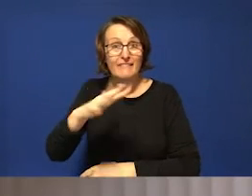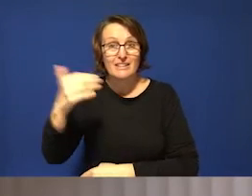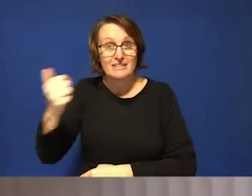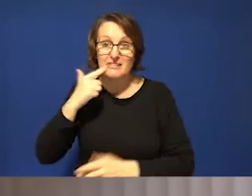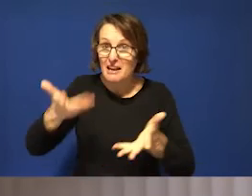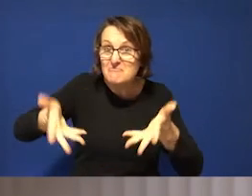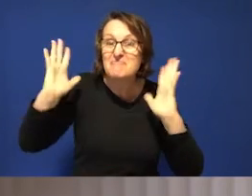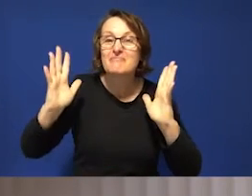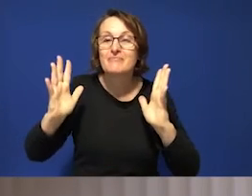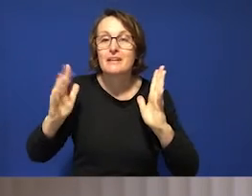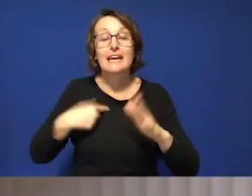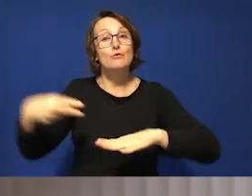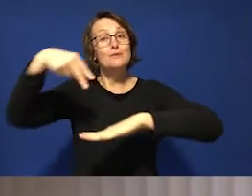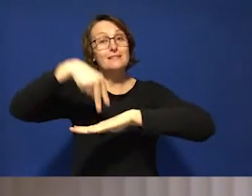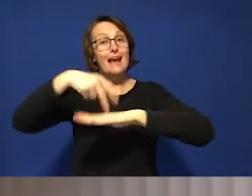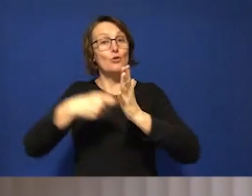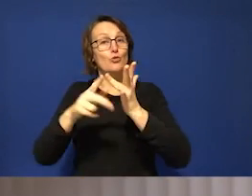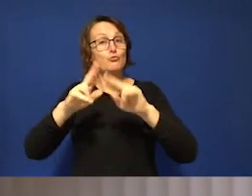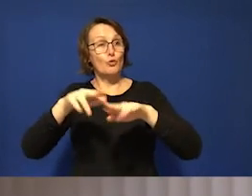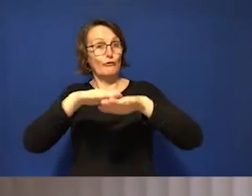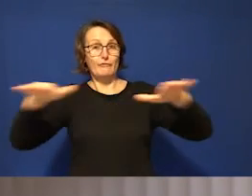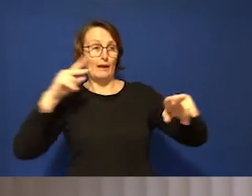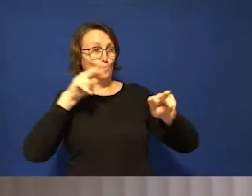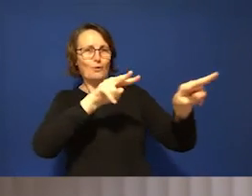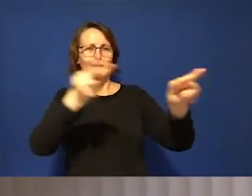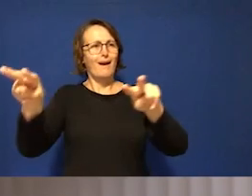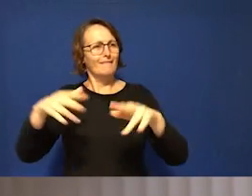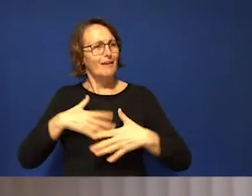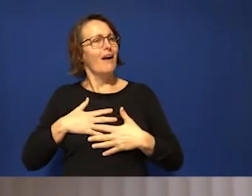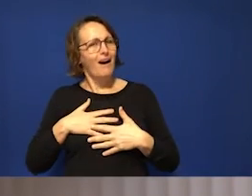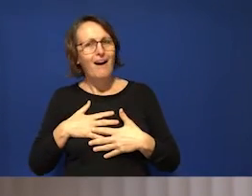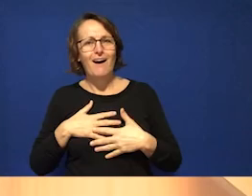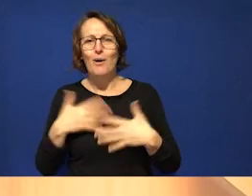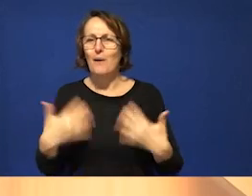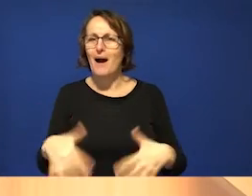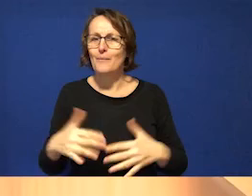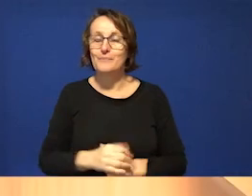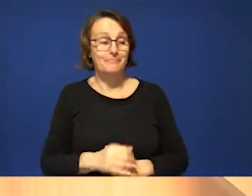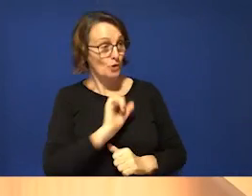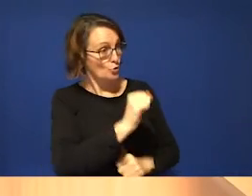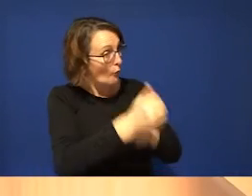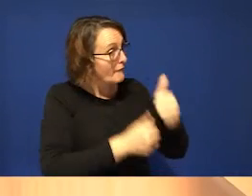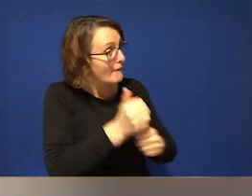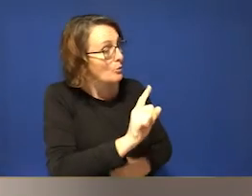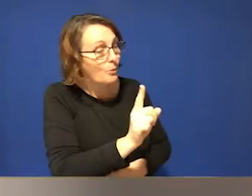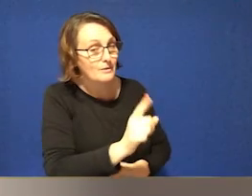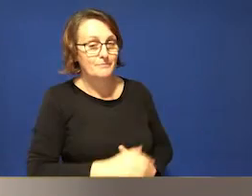really gives you a sense of where it fits. What's your favorite Peter? I think there's two things for me.